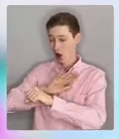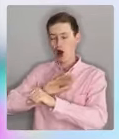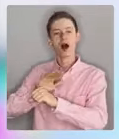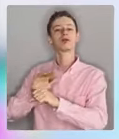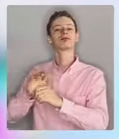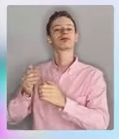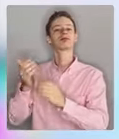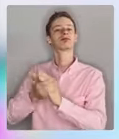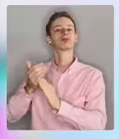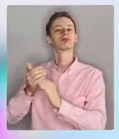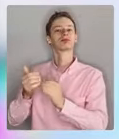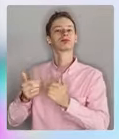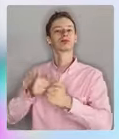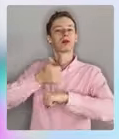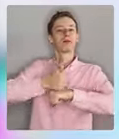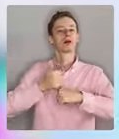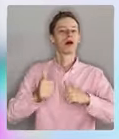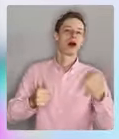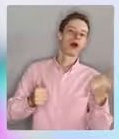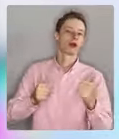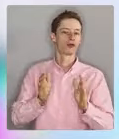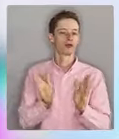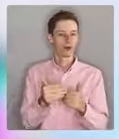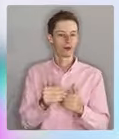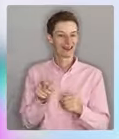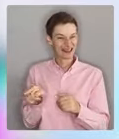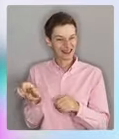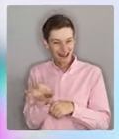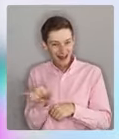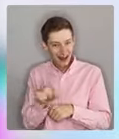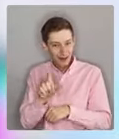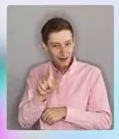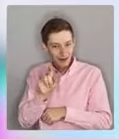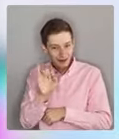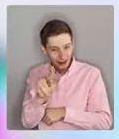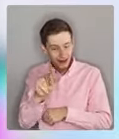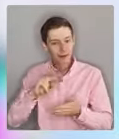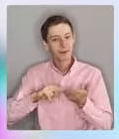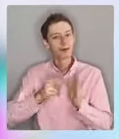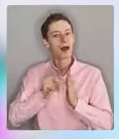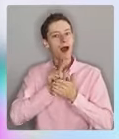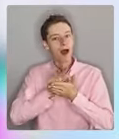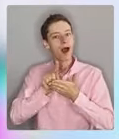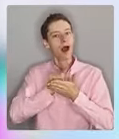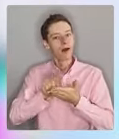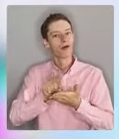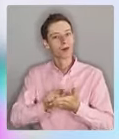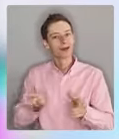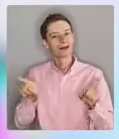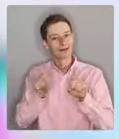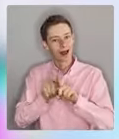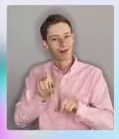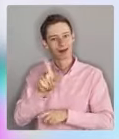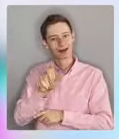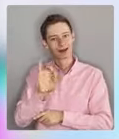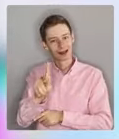until it's full or the game starts. This allows the same links to be used every week and makes it easy to join a group